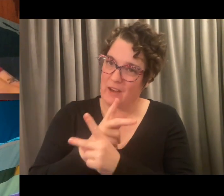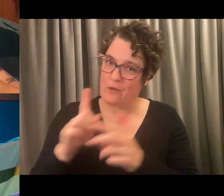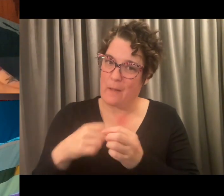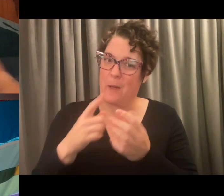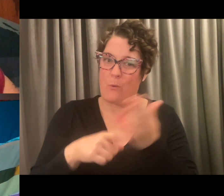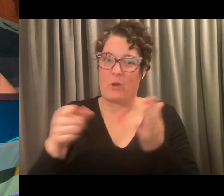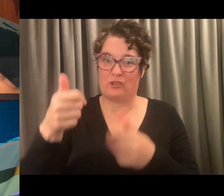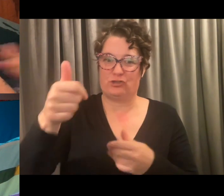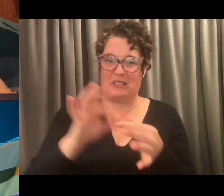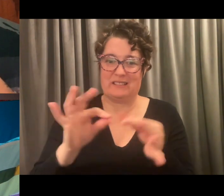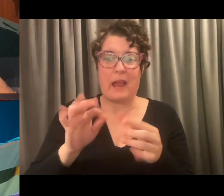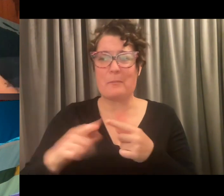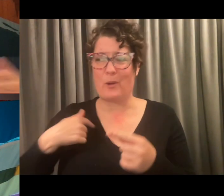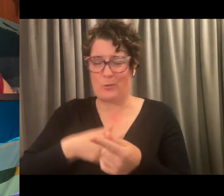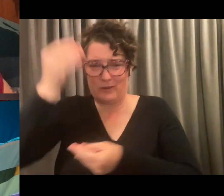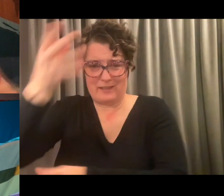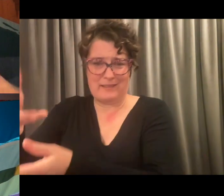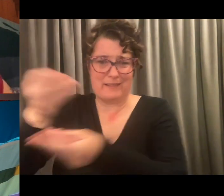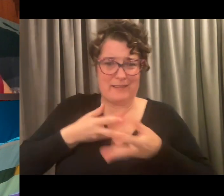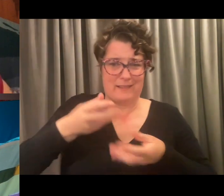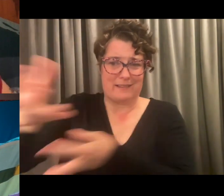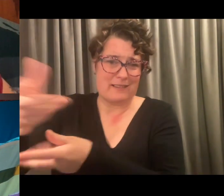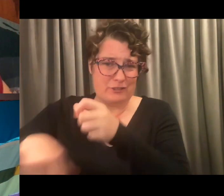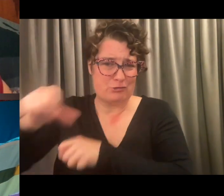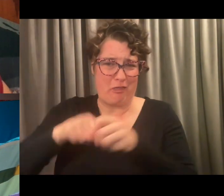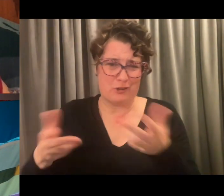And just holding that space for that conversation, like that's, I